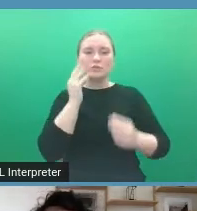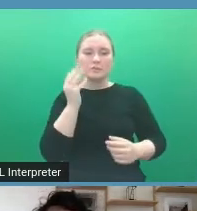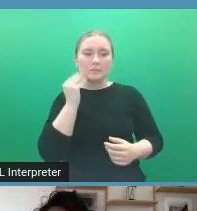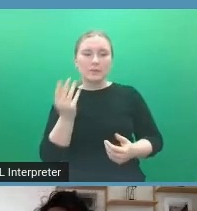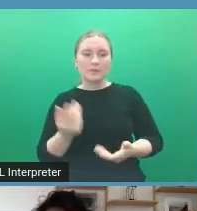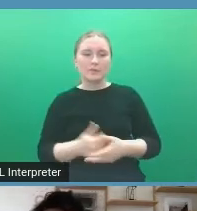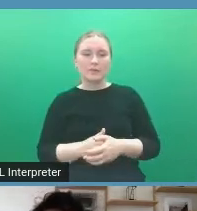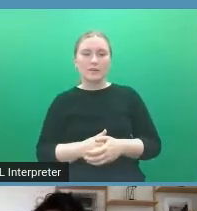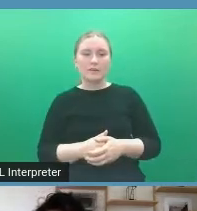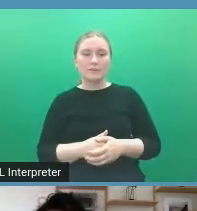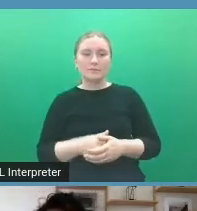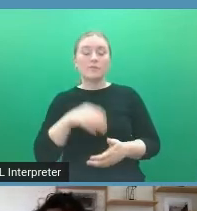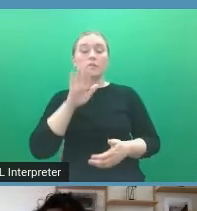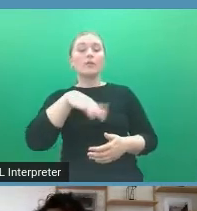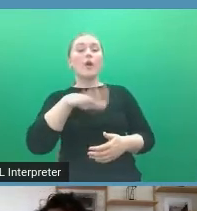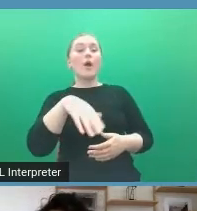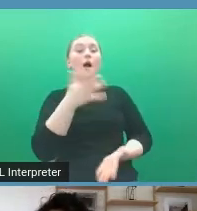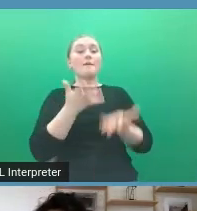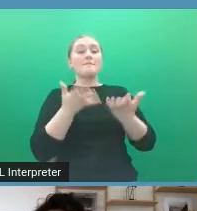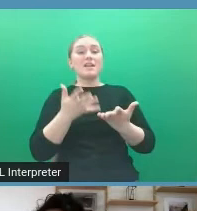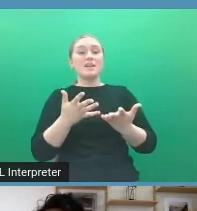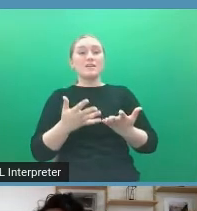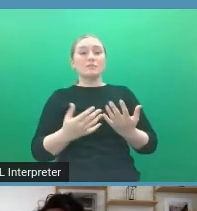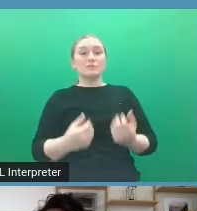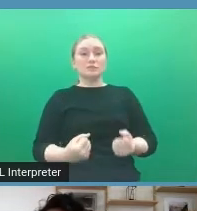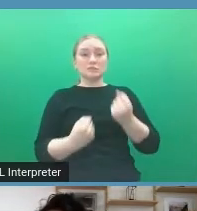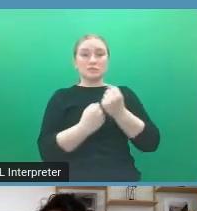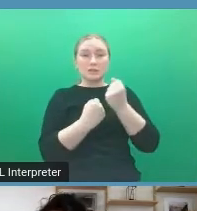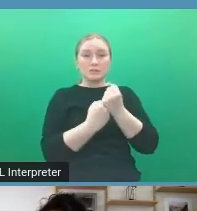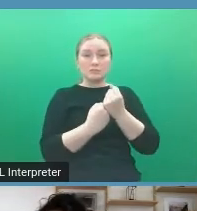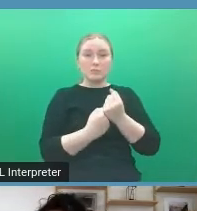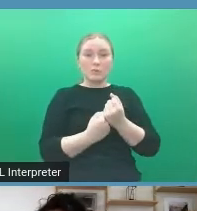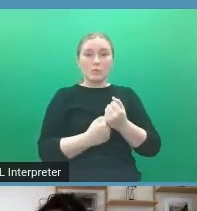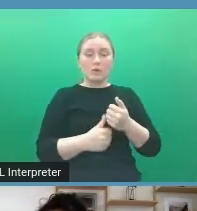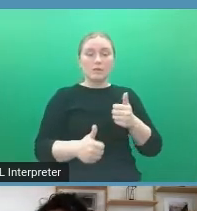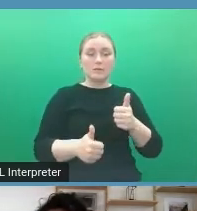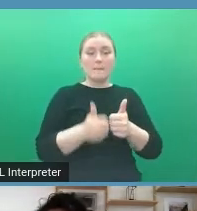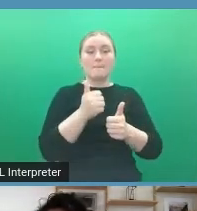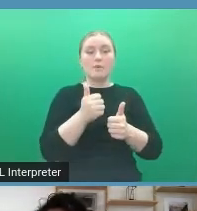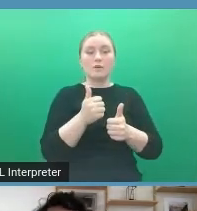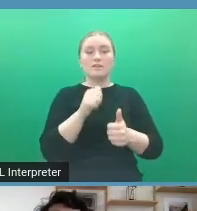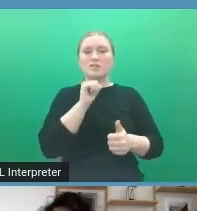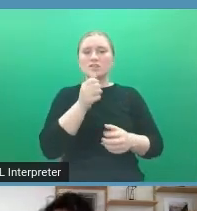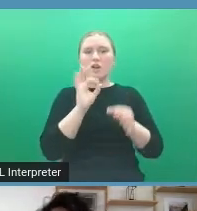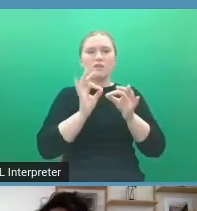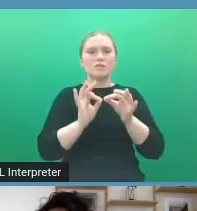Maybe just to emphasize, it is not interpreted, it's not interpretive, rather it is really a